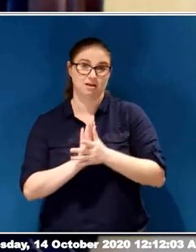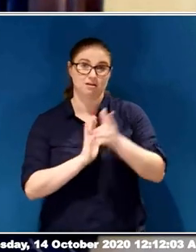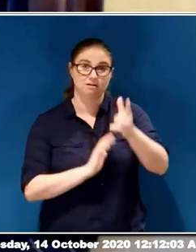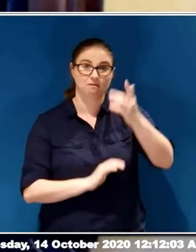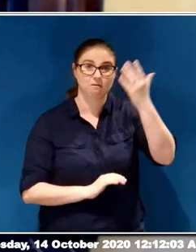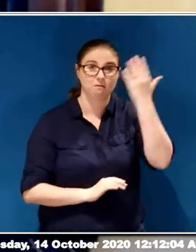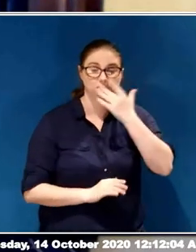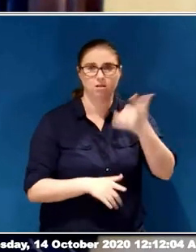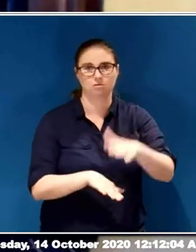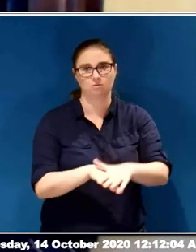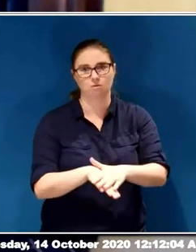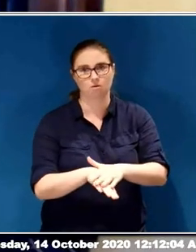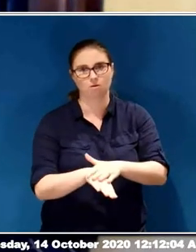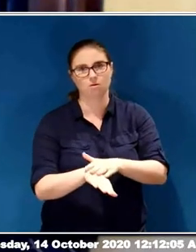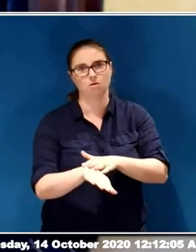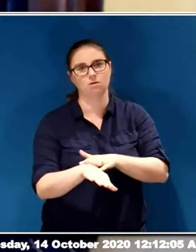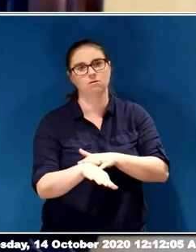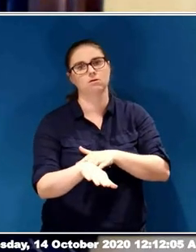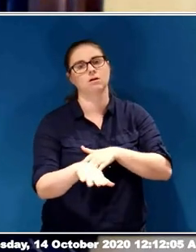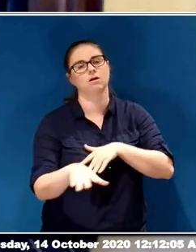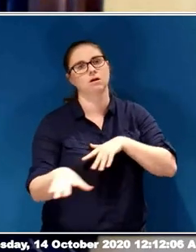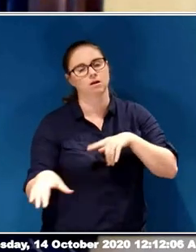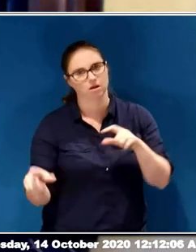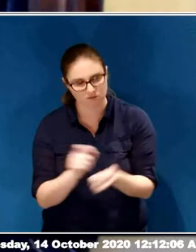or under-achievement or even school failure.